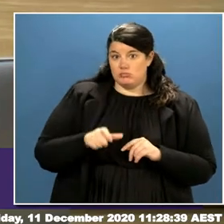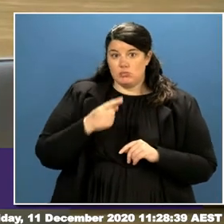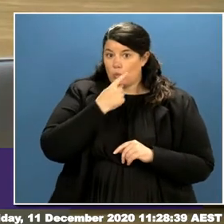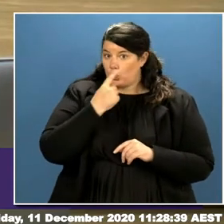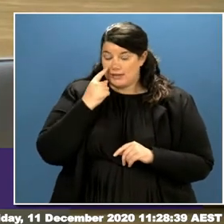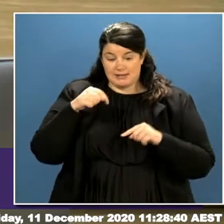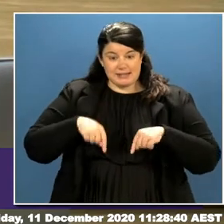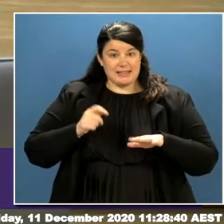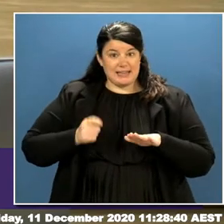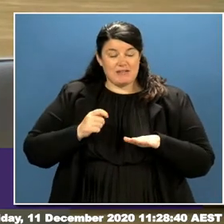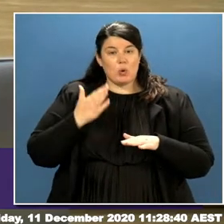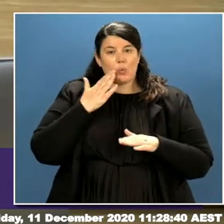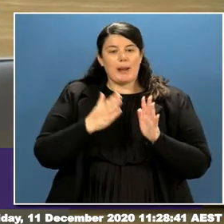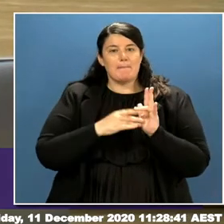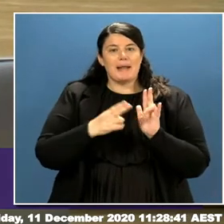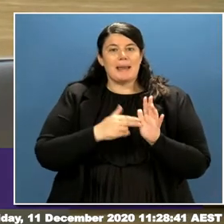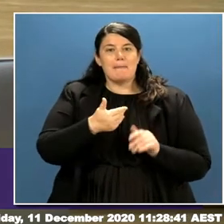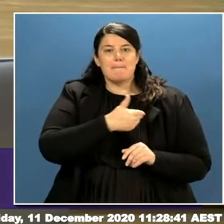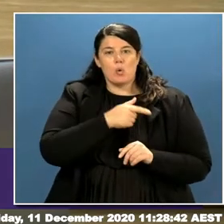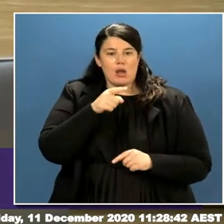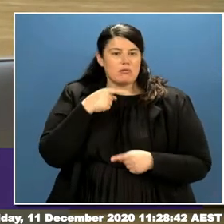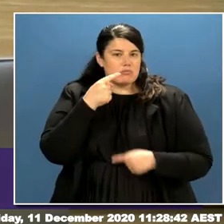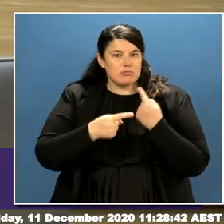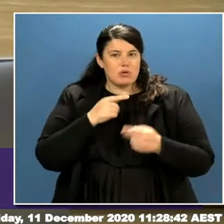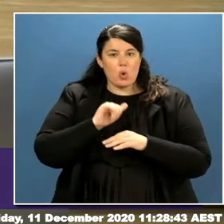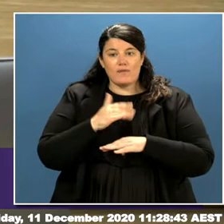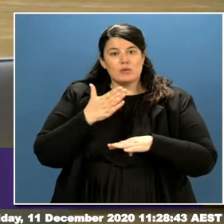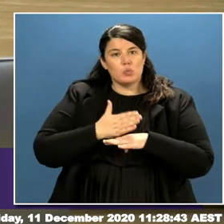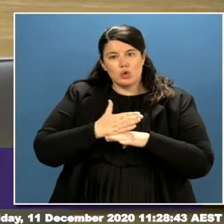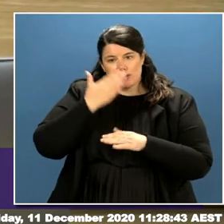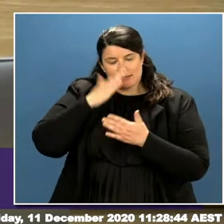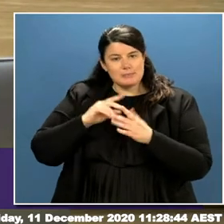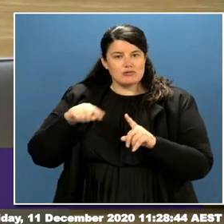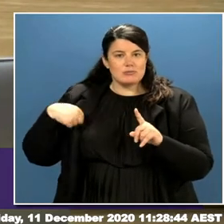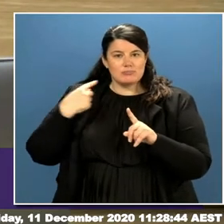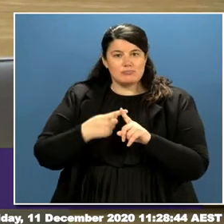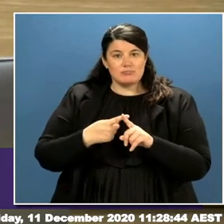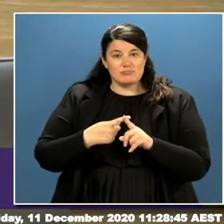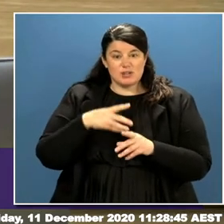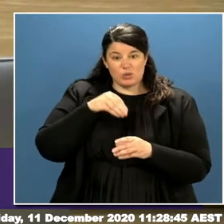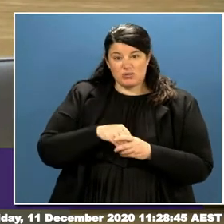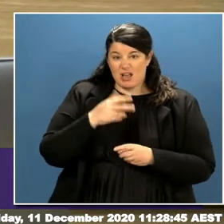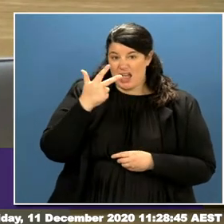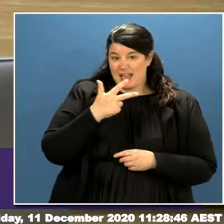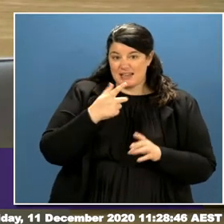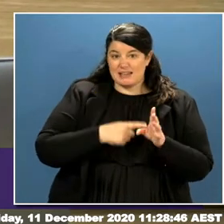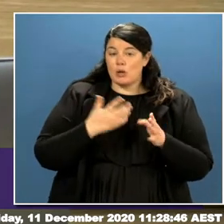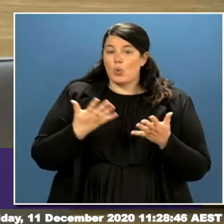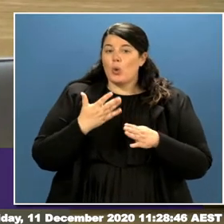evidence about his experience on Monday morning in employment, including 18 years at McDonalds.